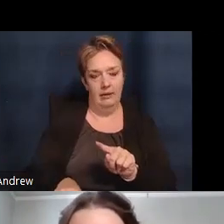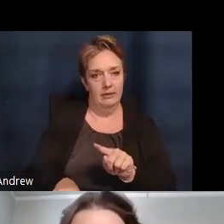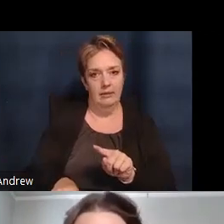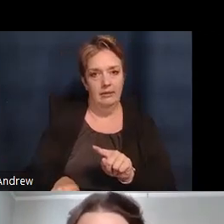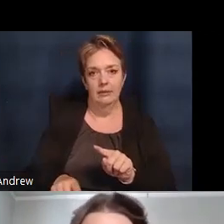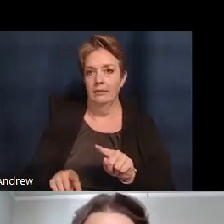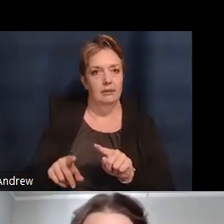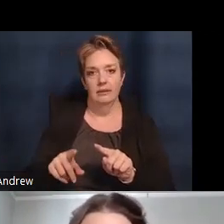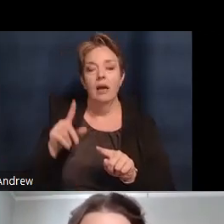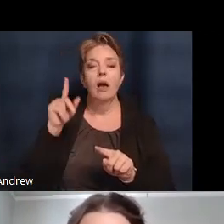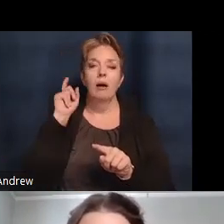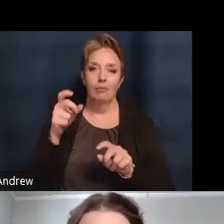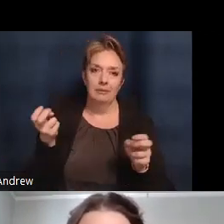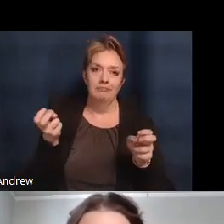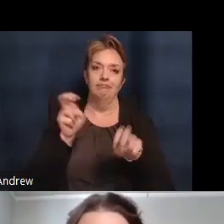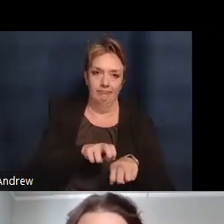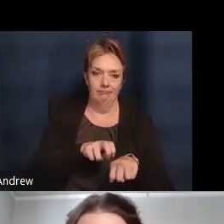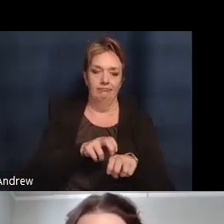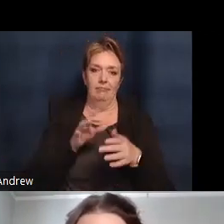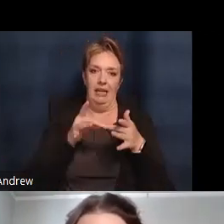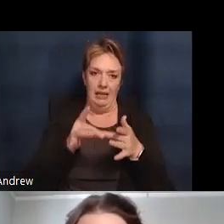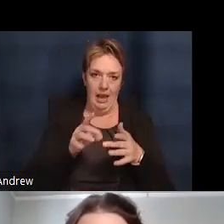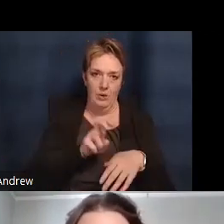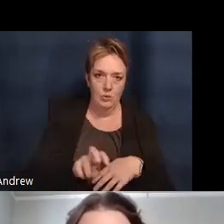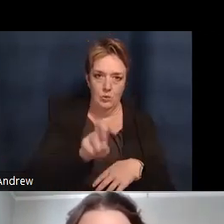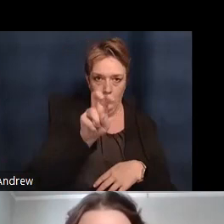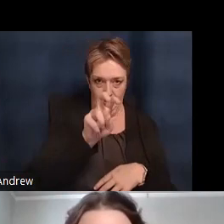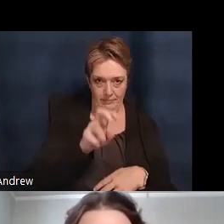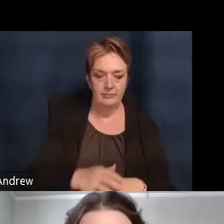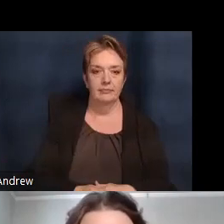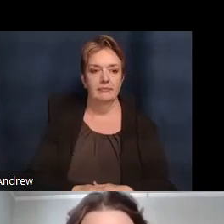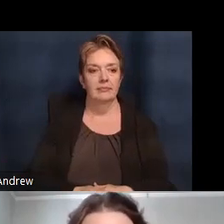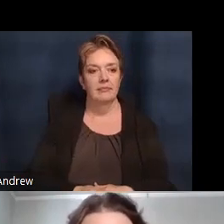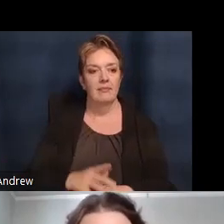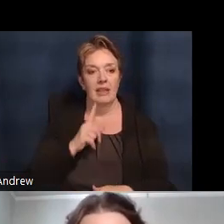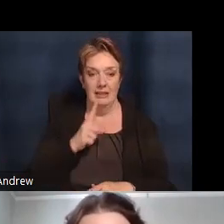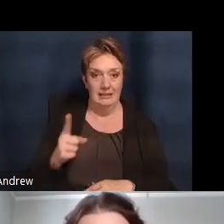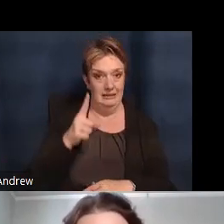and jump out of the car and go see Miss O’Keeffe's house. It's up in the village of Abiquiú.